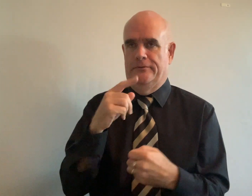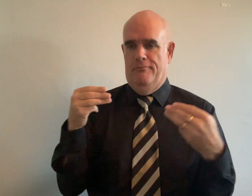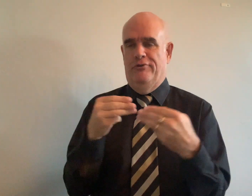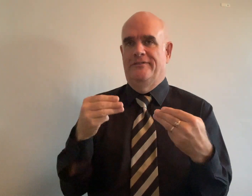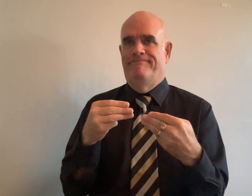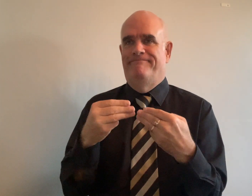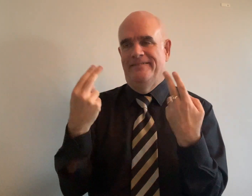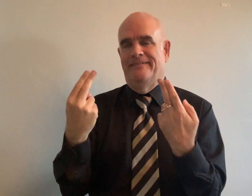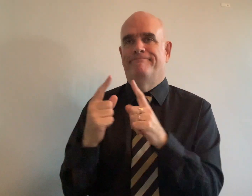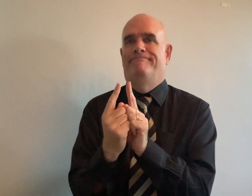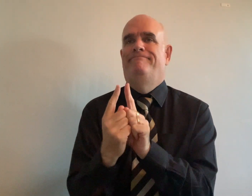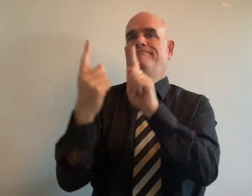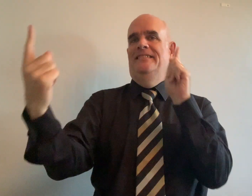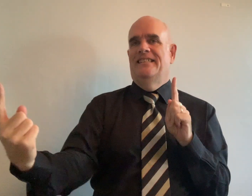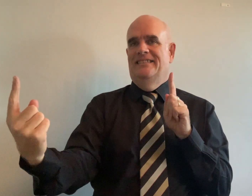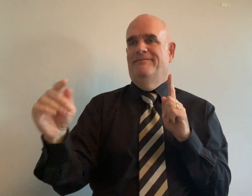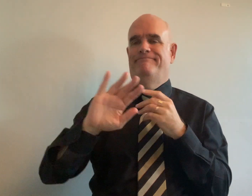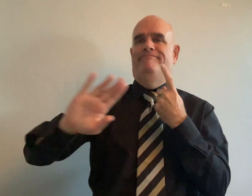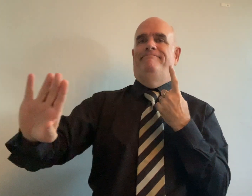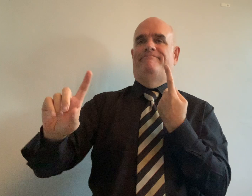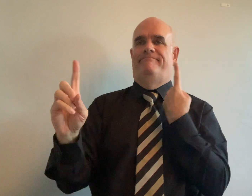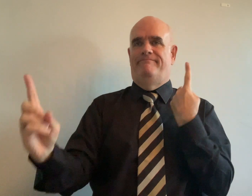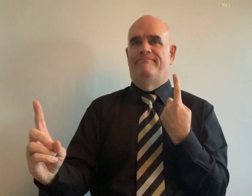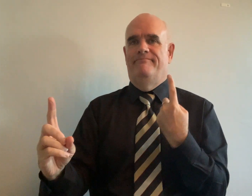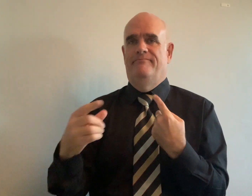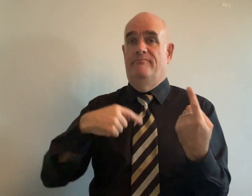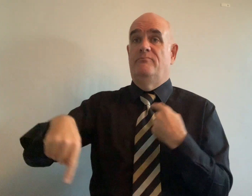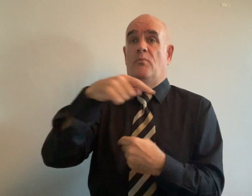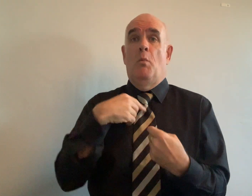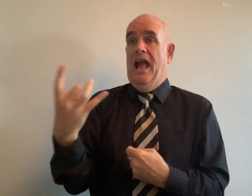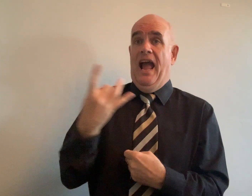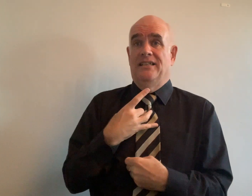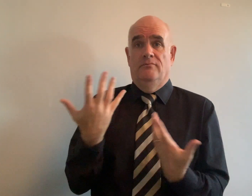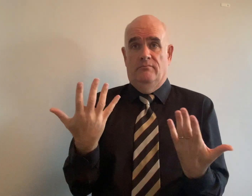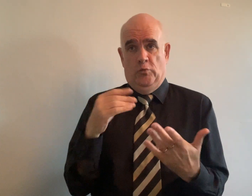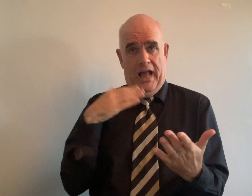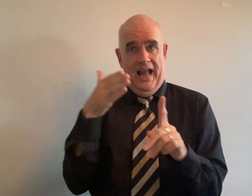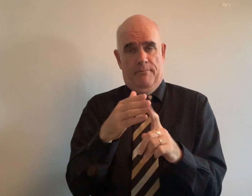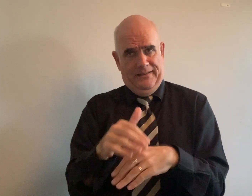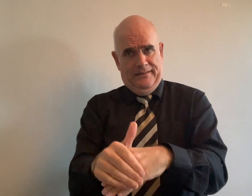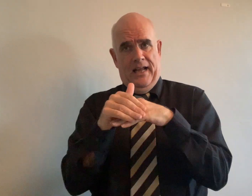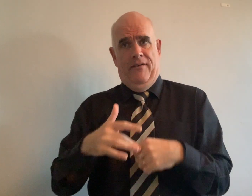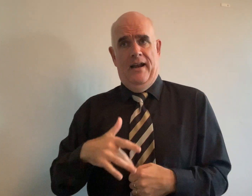to do now is about saving lives, slowing down the spread of the virus, and caring